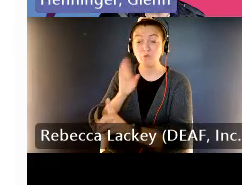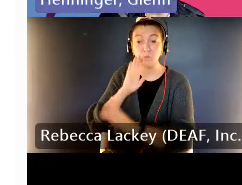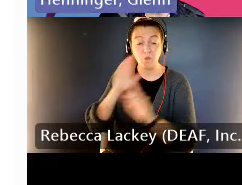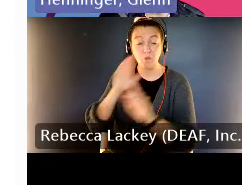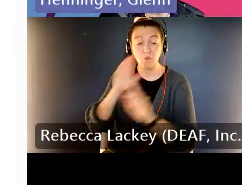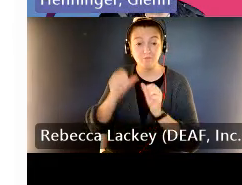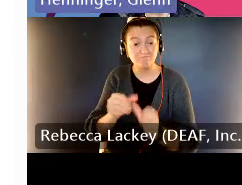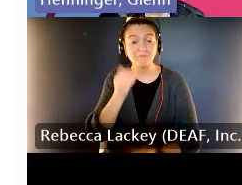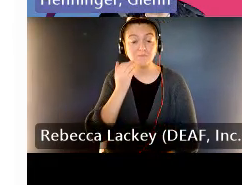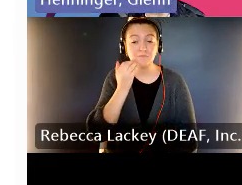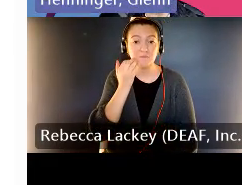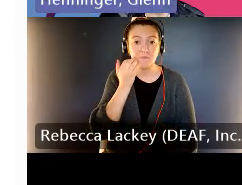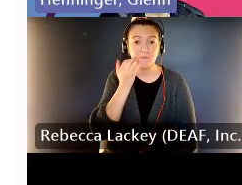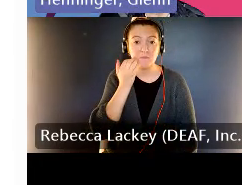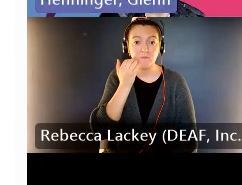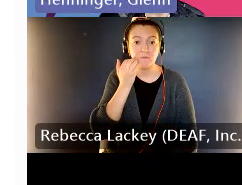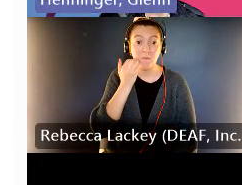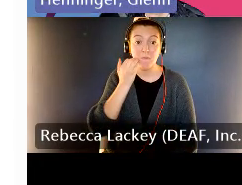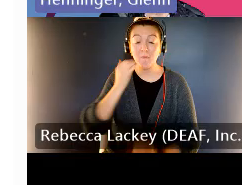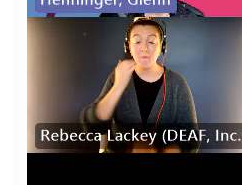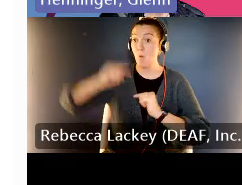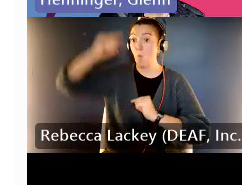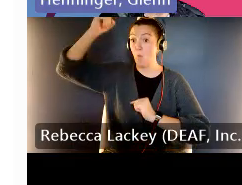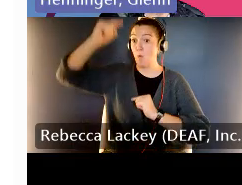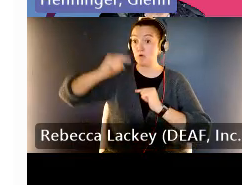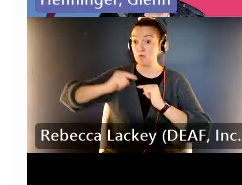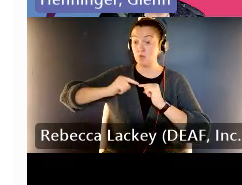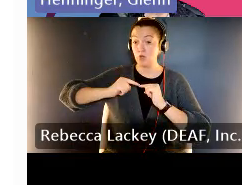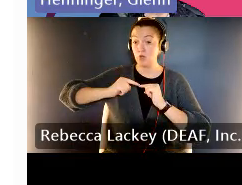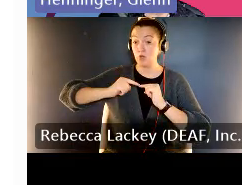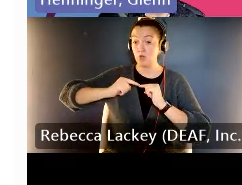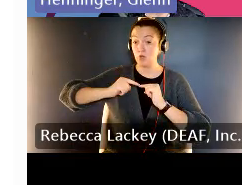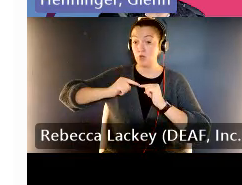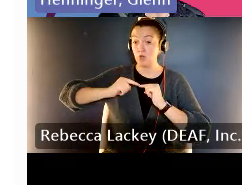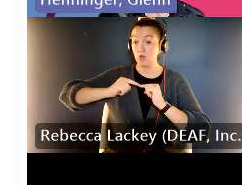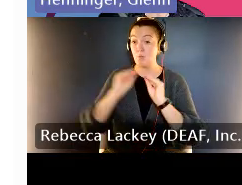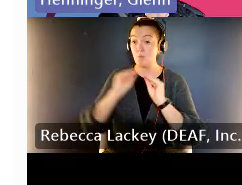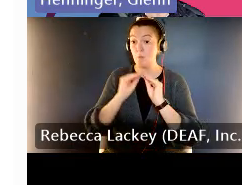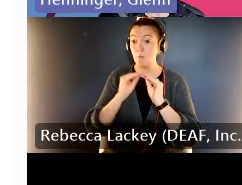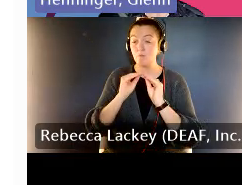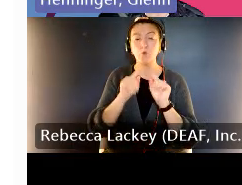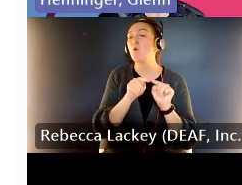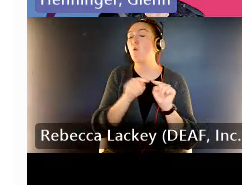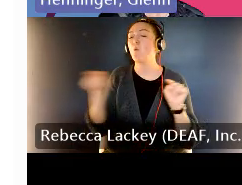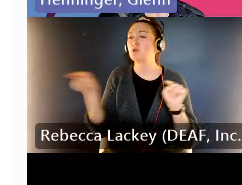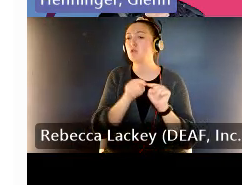So horizontal deflections, they are more changing curb lines.